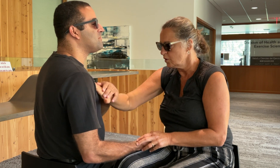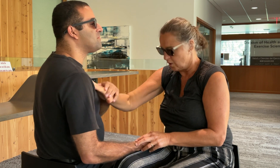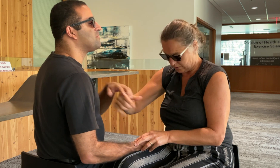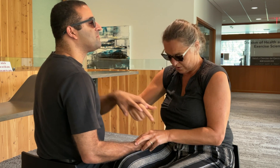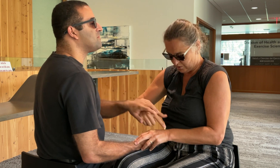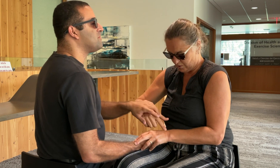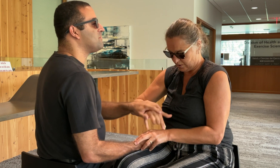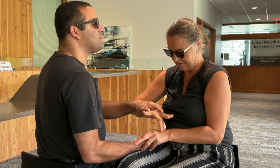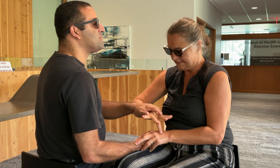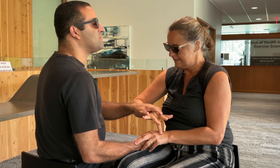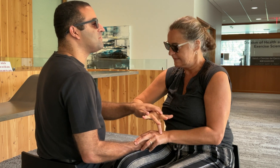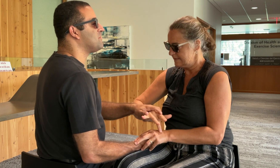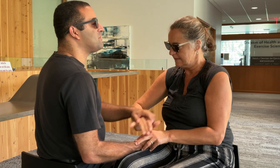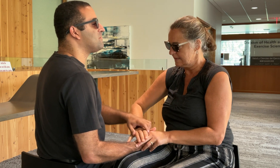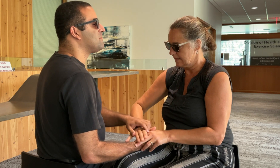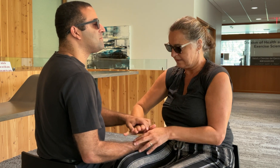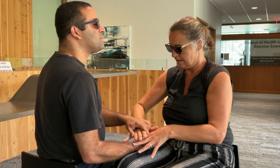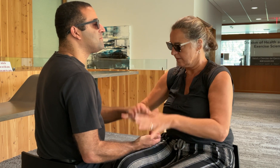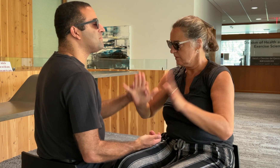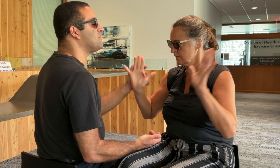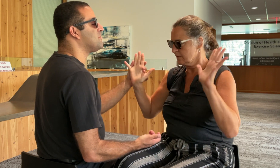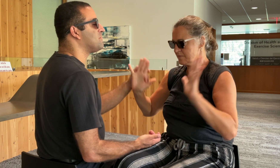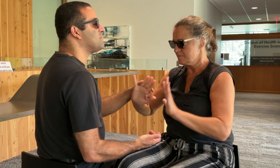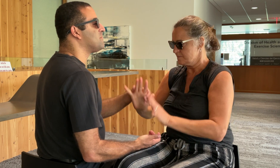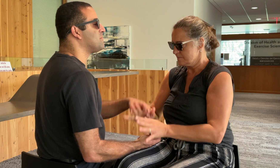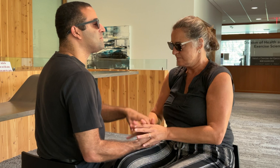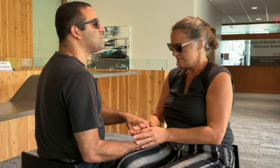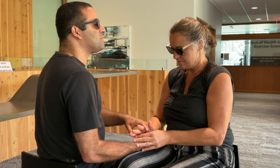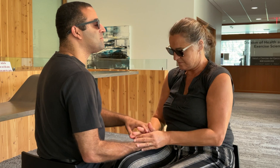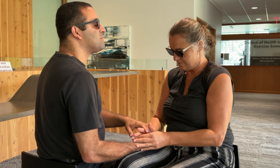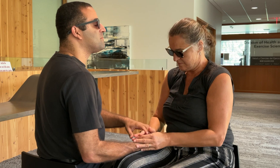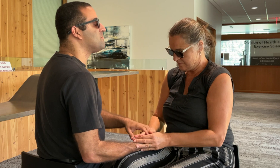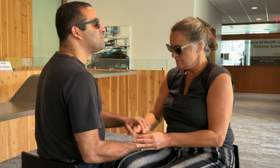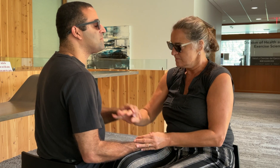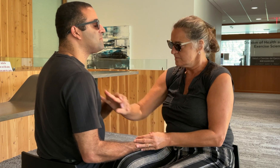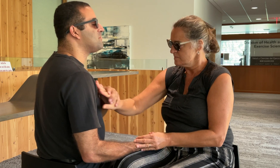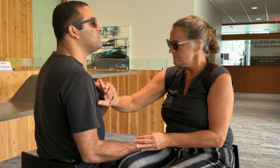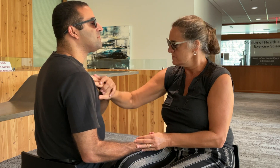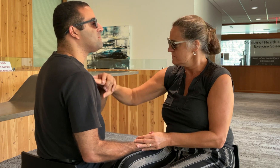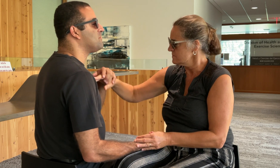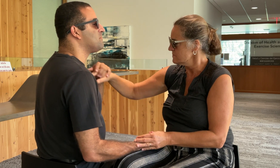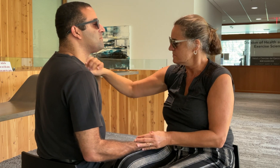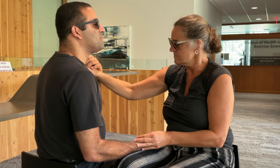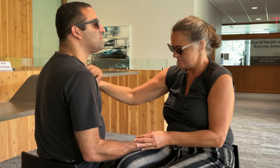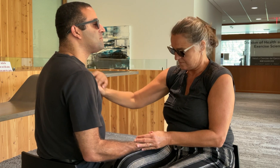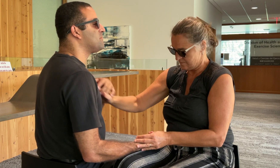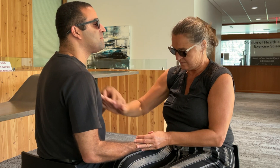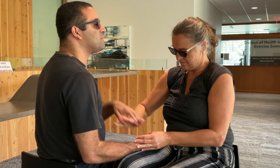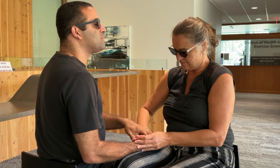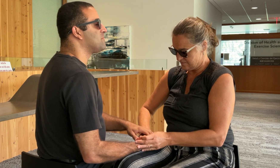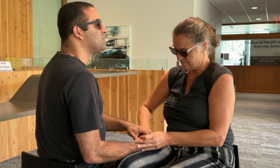I don't let go of the listener at any time. This is our discovery of the empty clam shell that the birds drew our attention to.